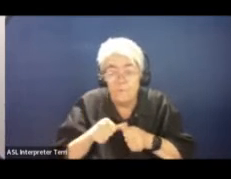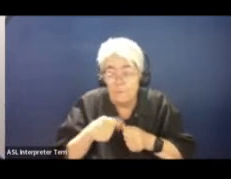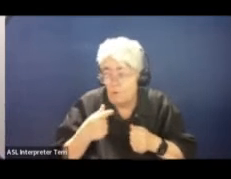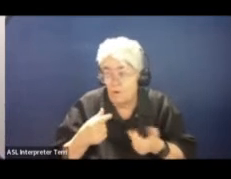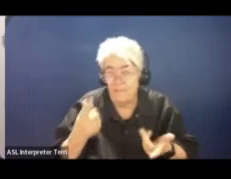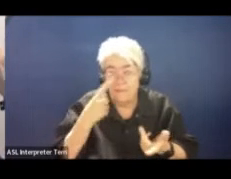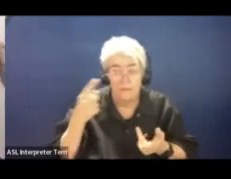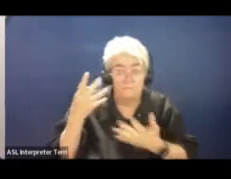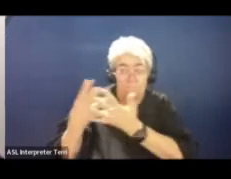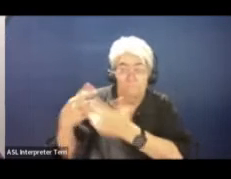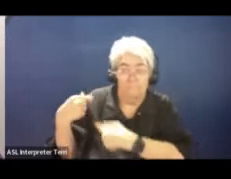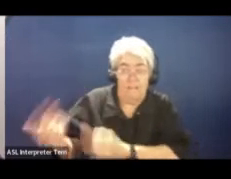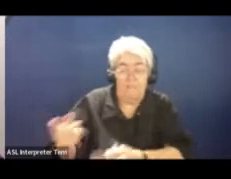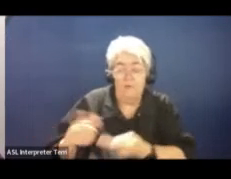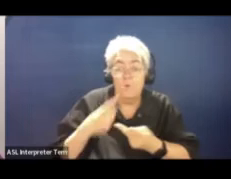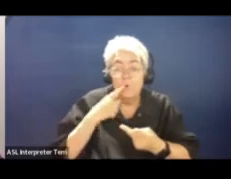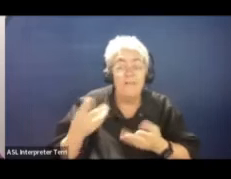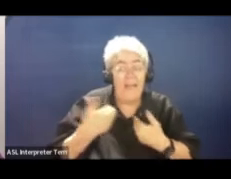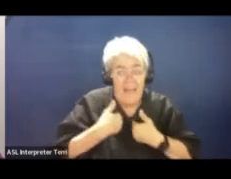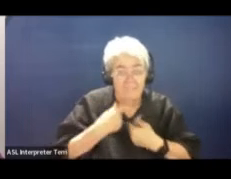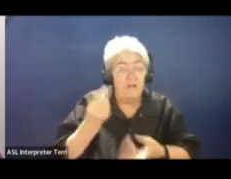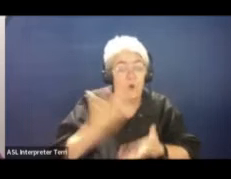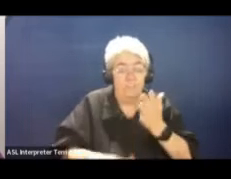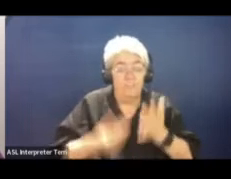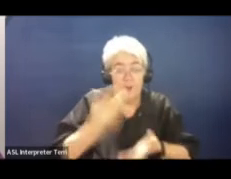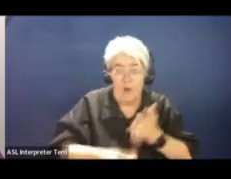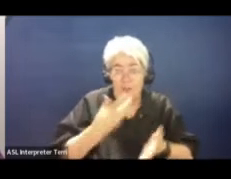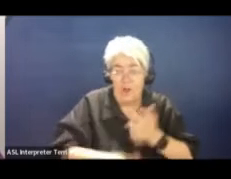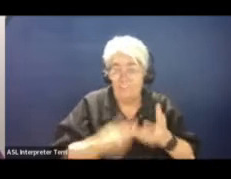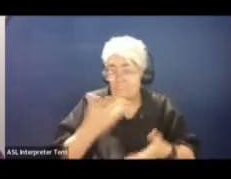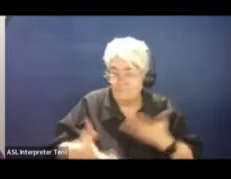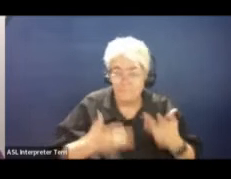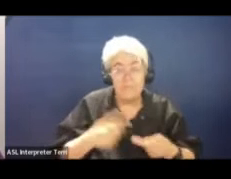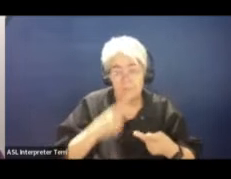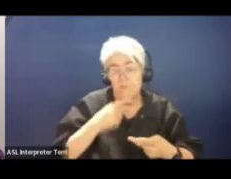them all the time. That is brain injury intervention, they need support to get these and keep